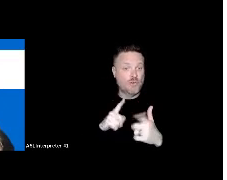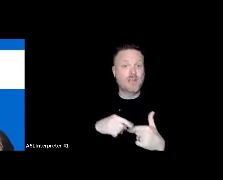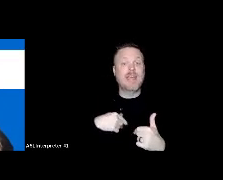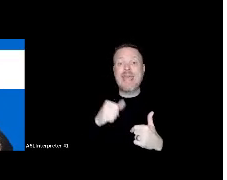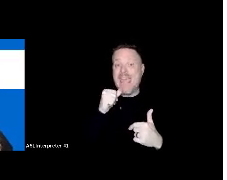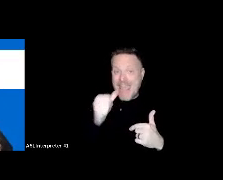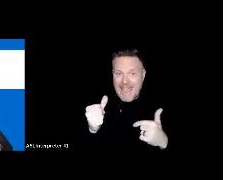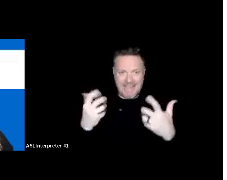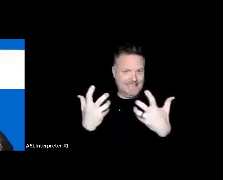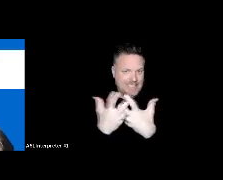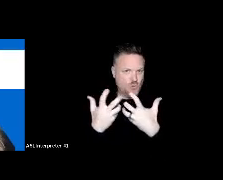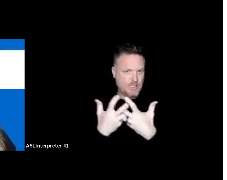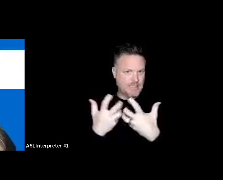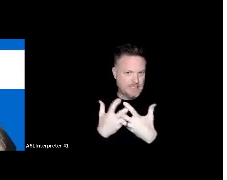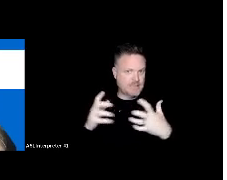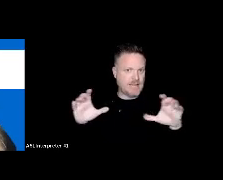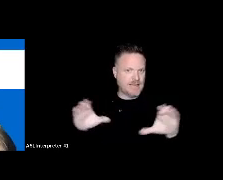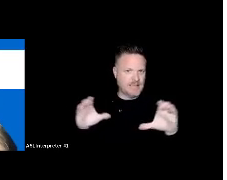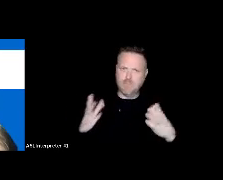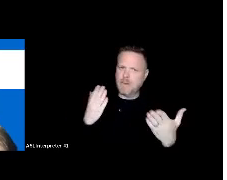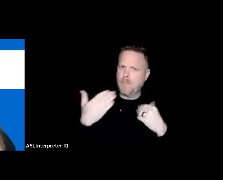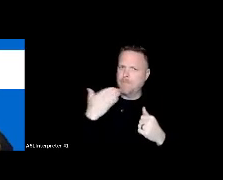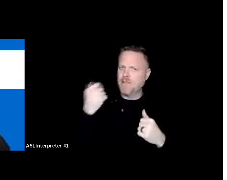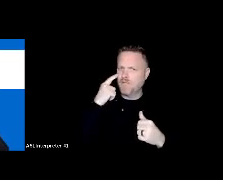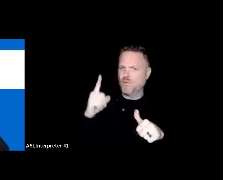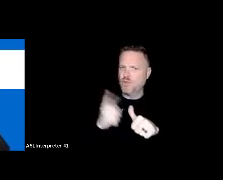activities may be the best during the initial days of recovery,